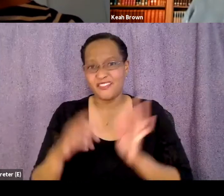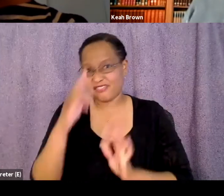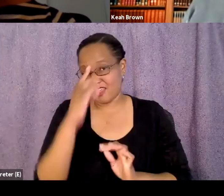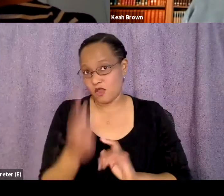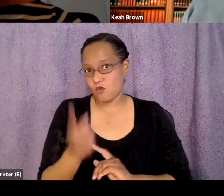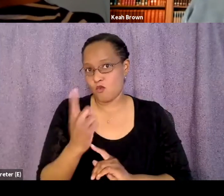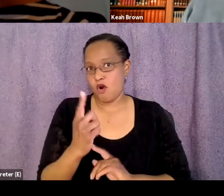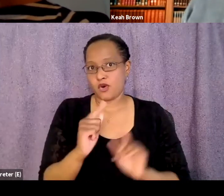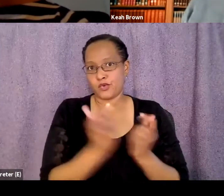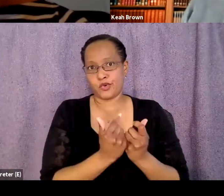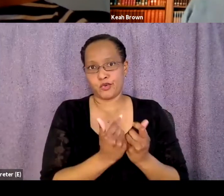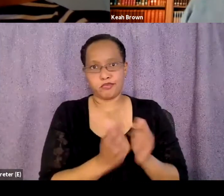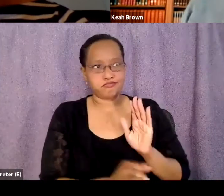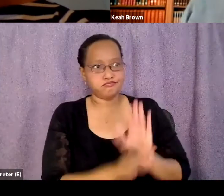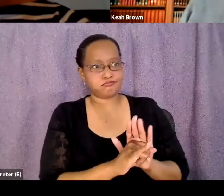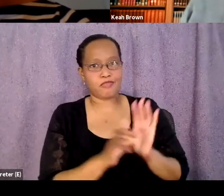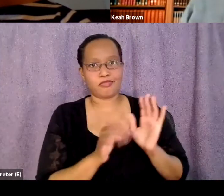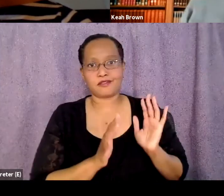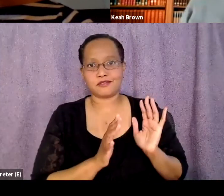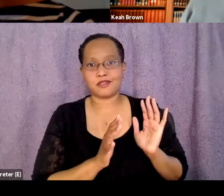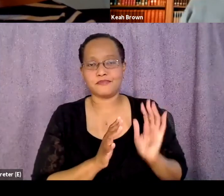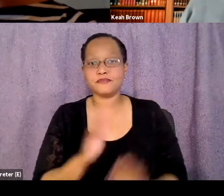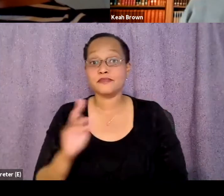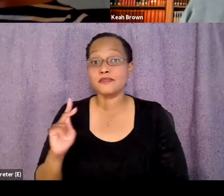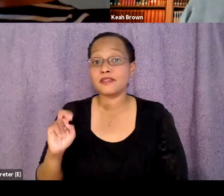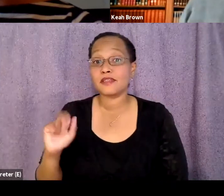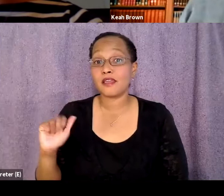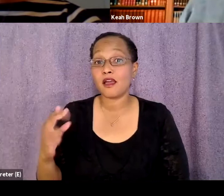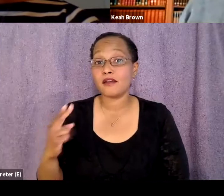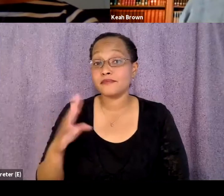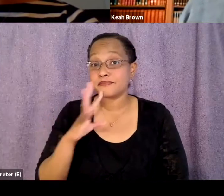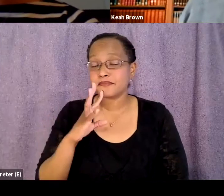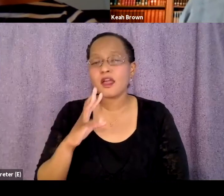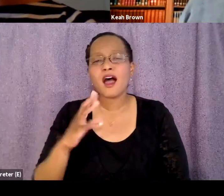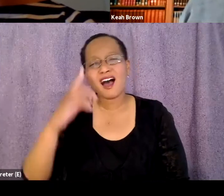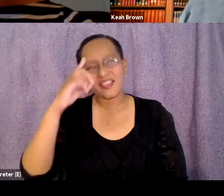Keah Brown: I think part of that is because we live in a world where.